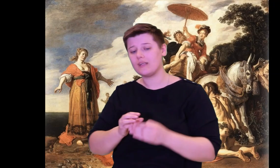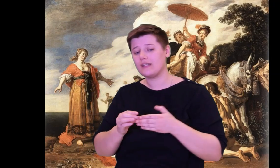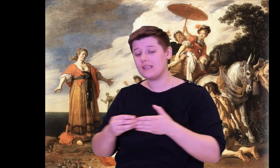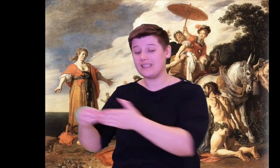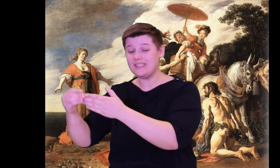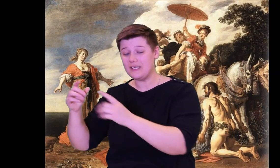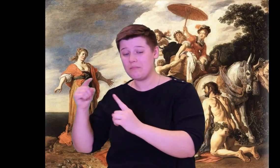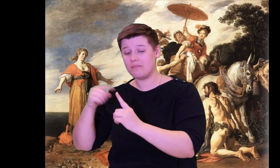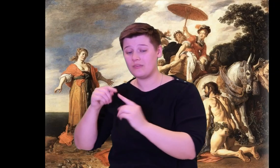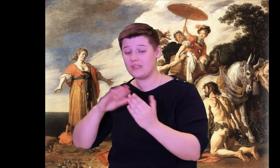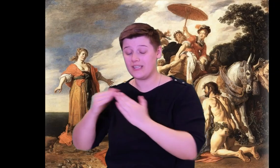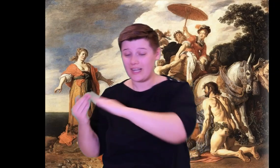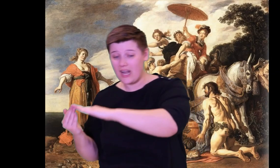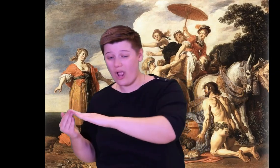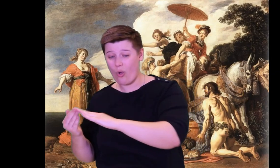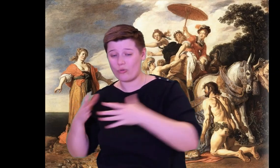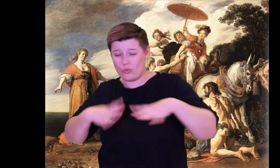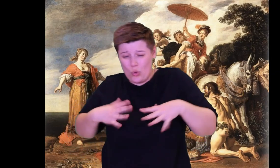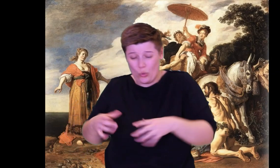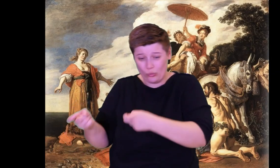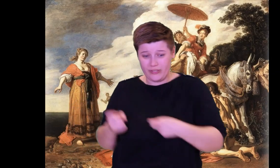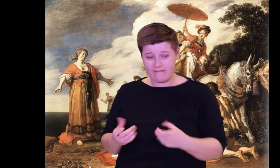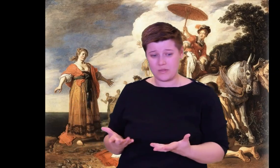you look like Zeus’ daughter Artemis—